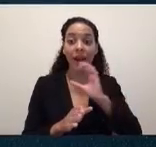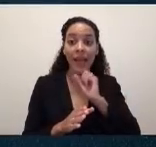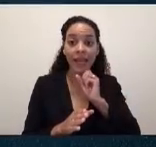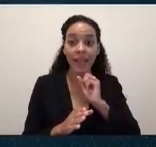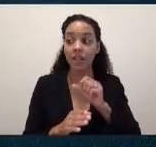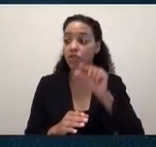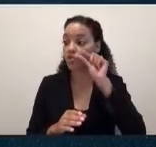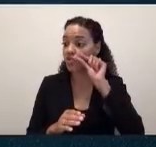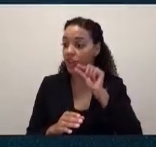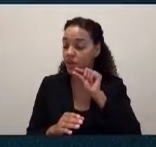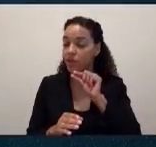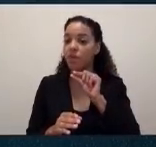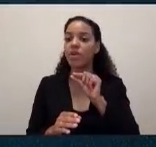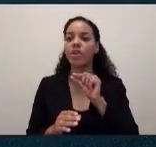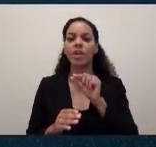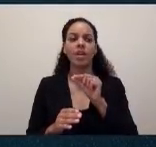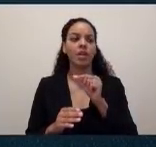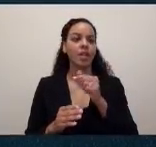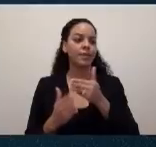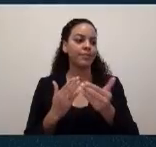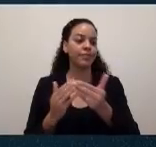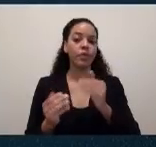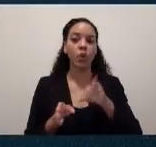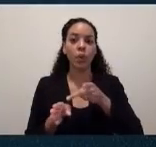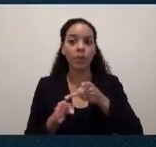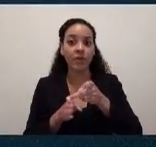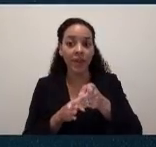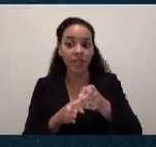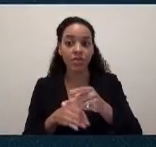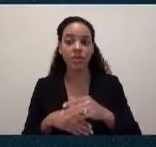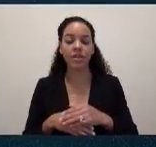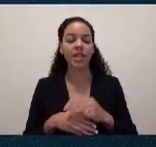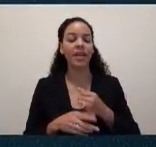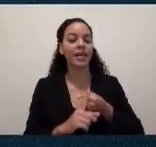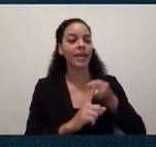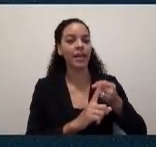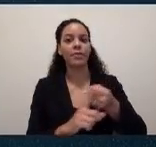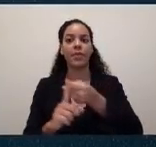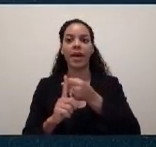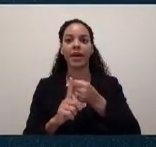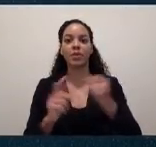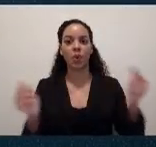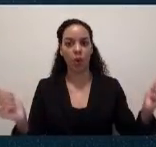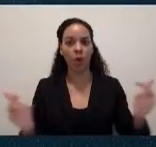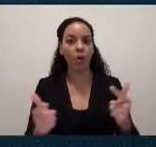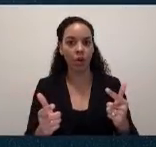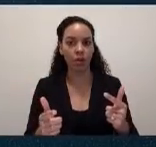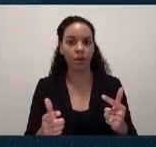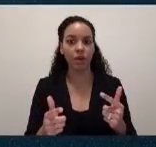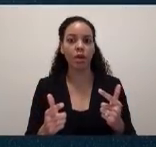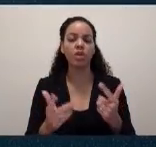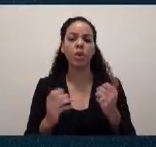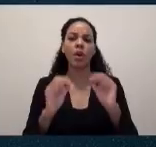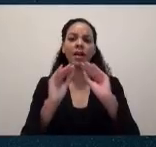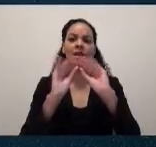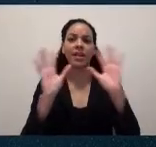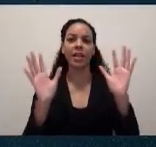regardless of your profession, it impacts everyone. And so let's be clear everyone, whoever you are,